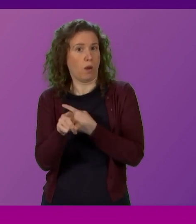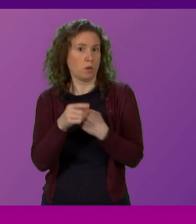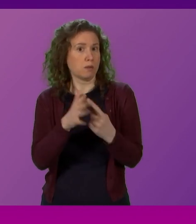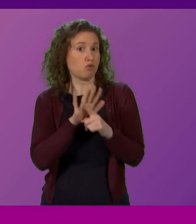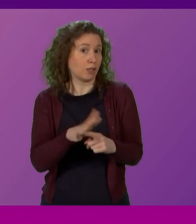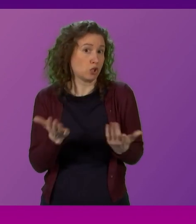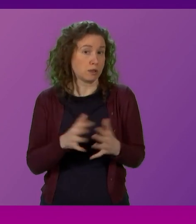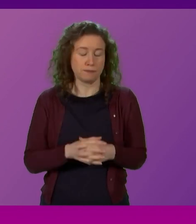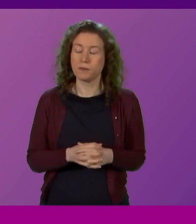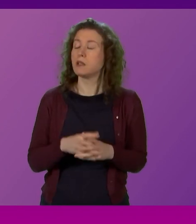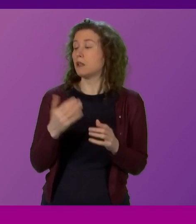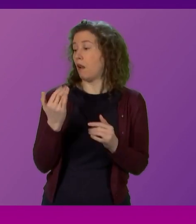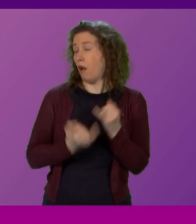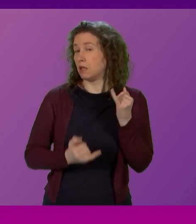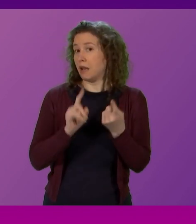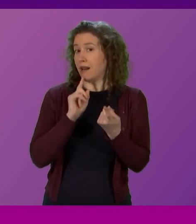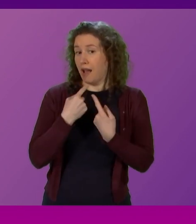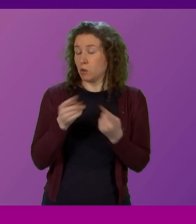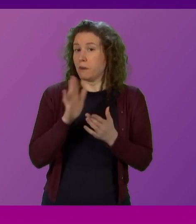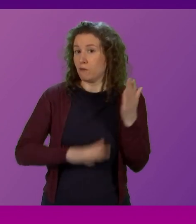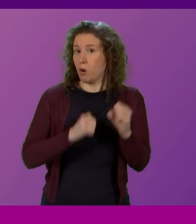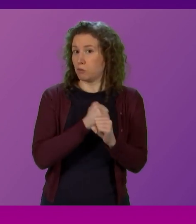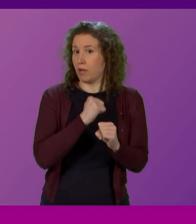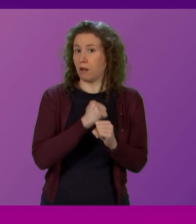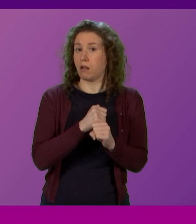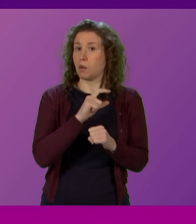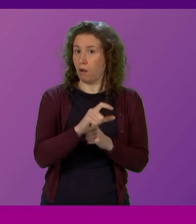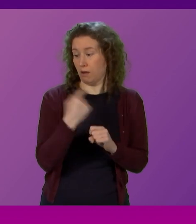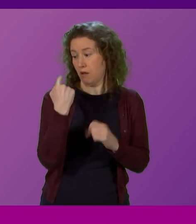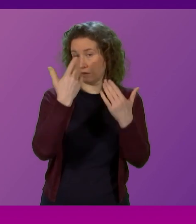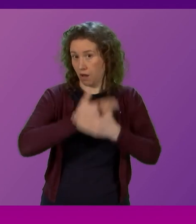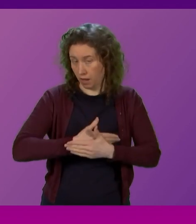In relation to the announcement from NHS Greater Glasgow and Clyde last night, as I said on